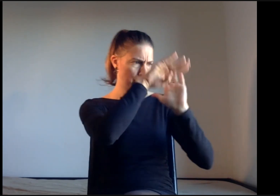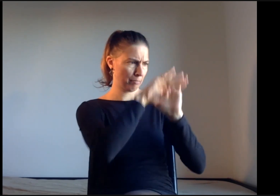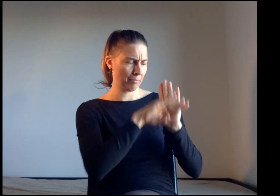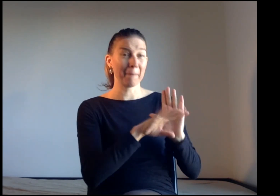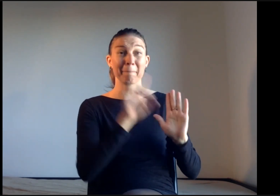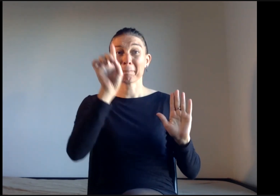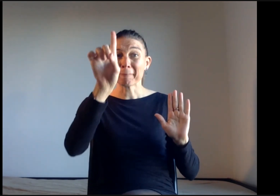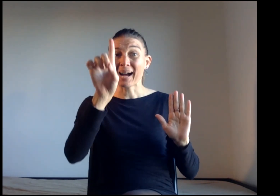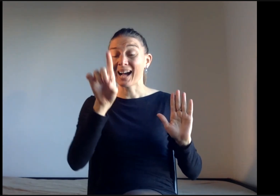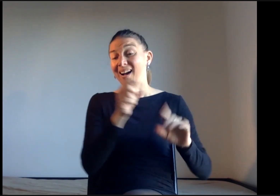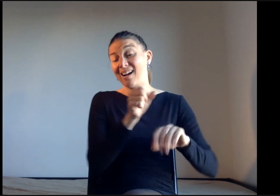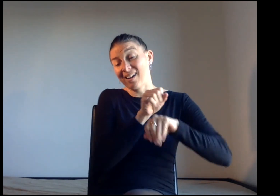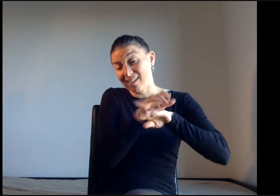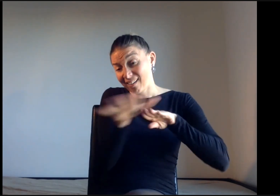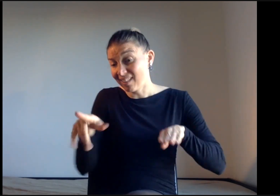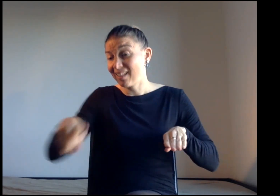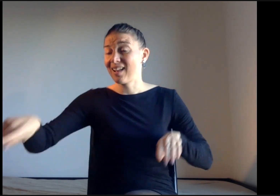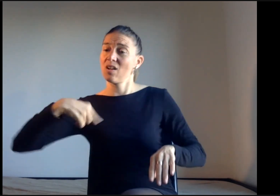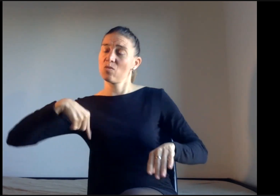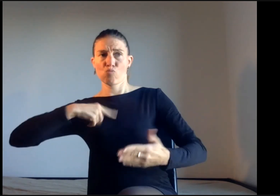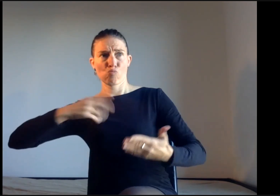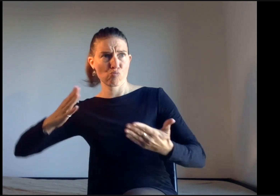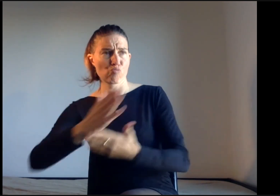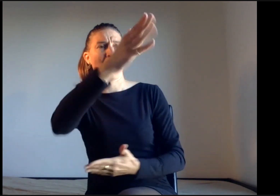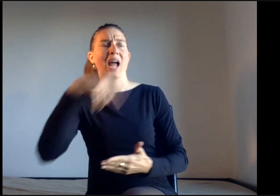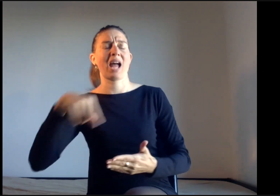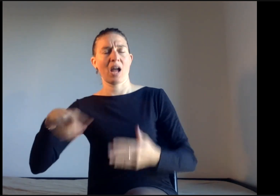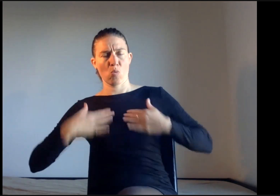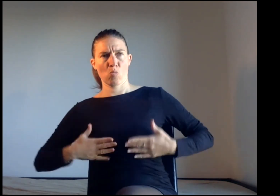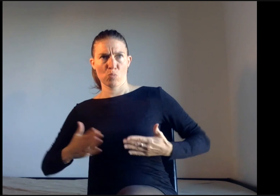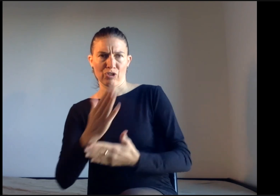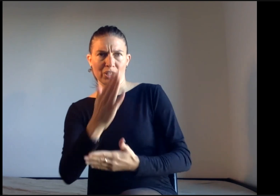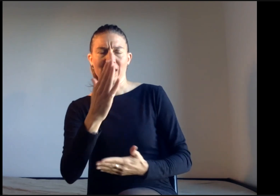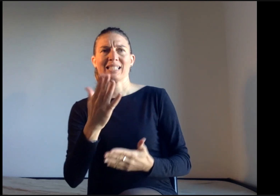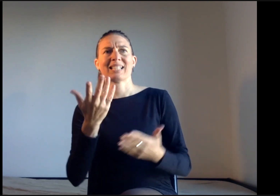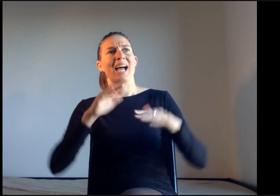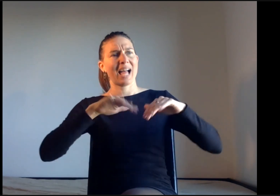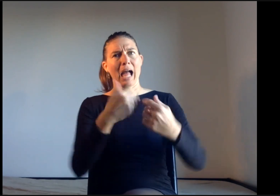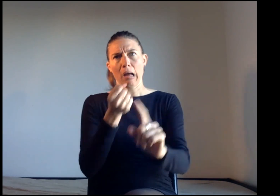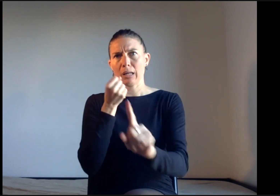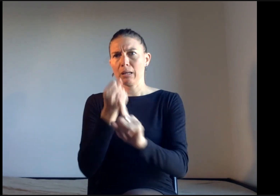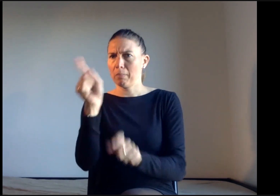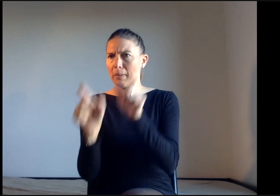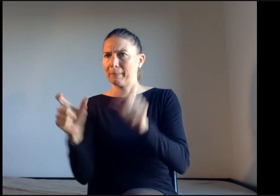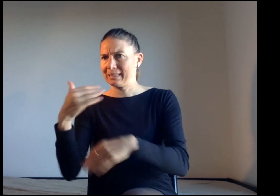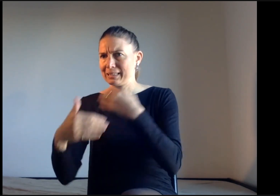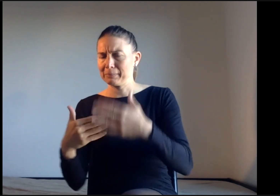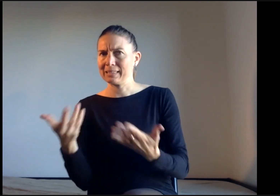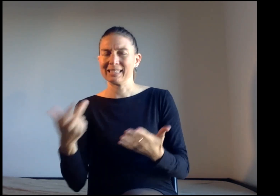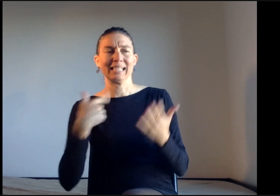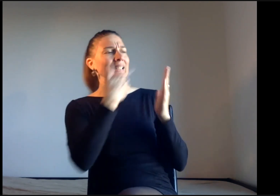These are our concerns. Thank you. ANDRÉ: Thank you very much, Luisa.